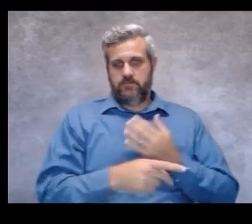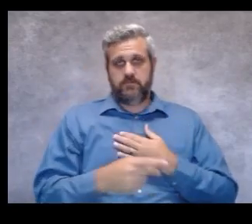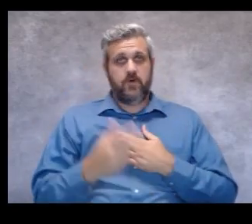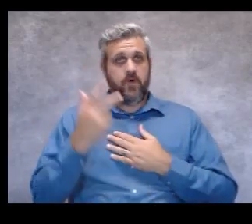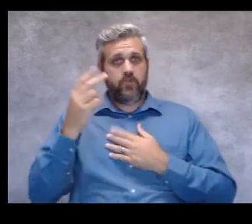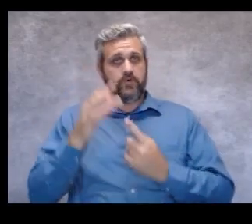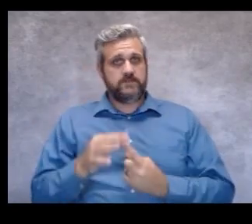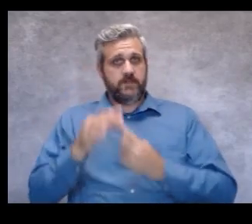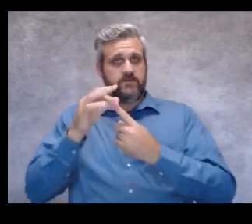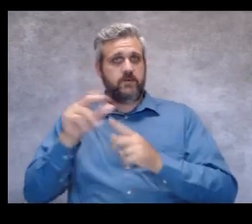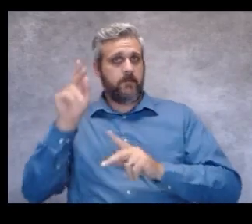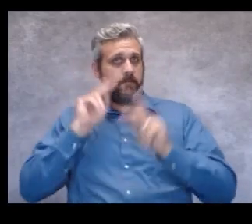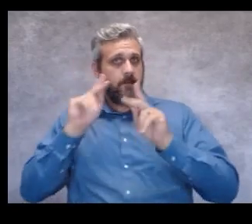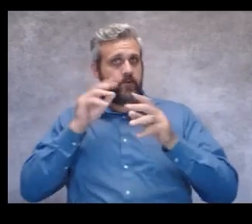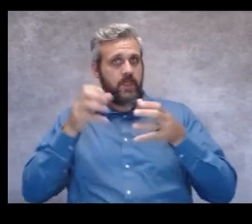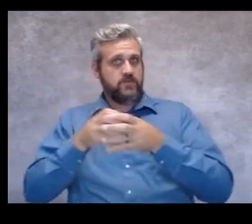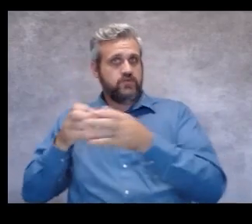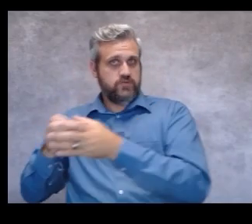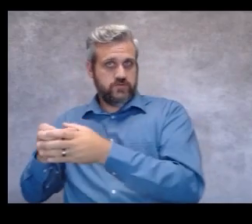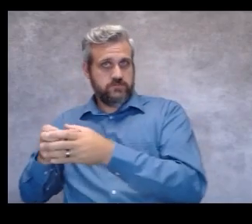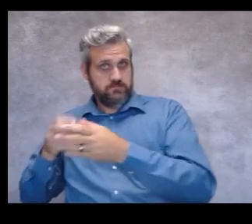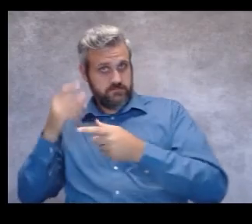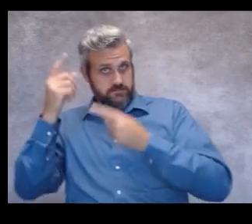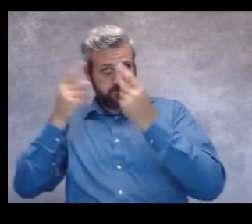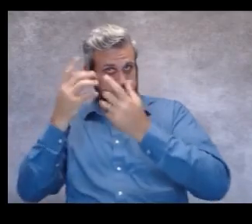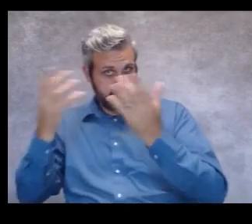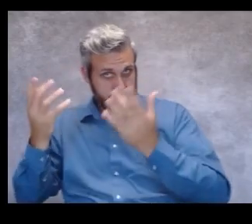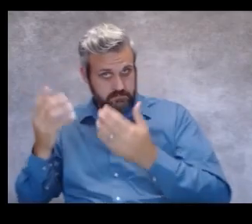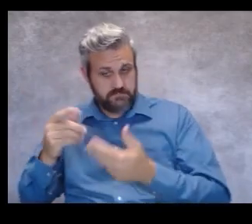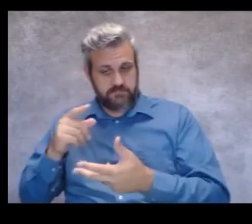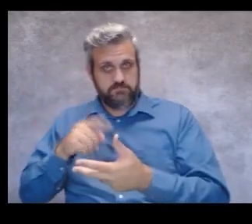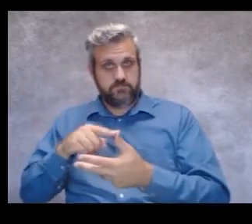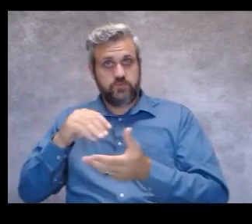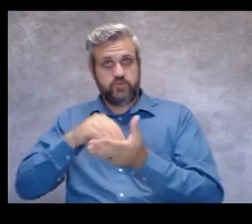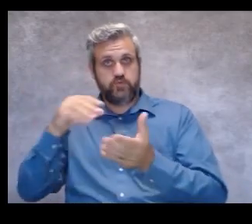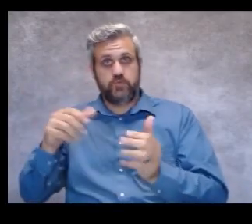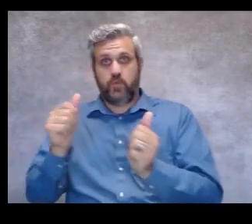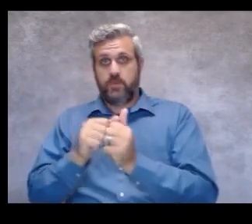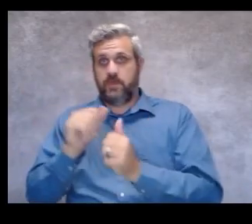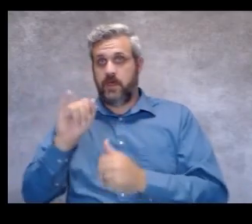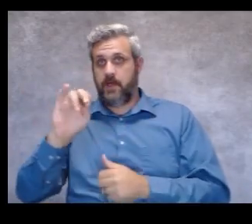Three special populations to consider are students with an IEP,